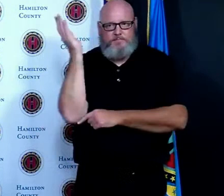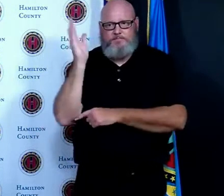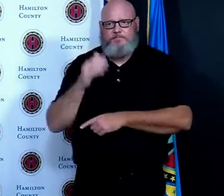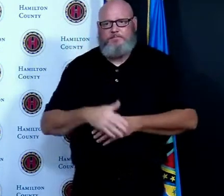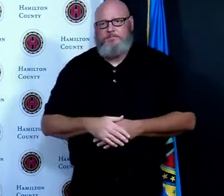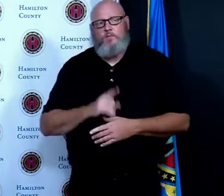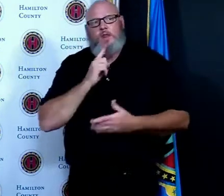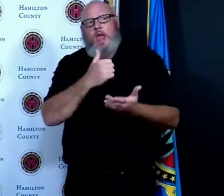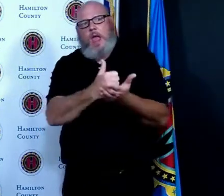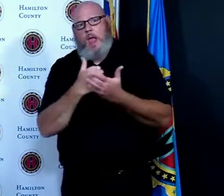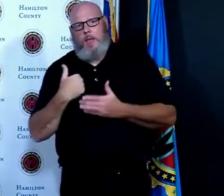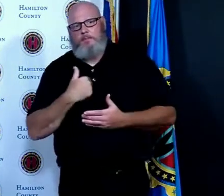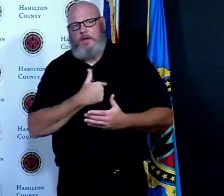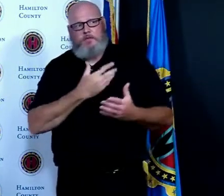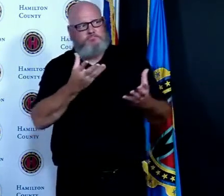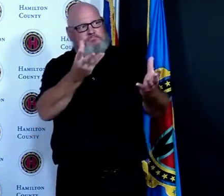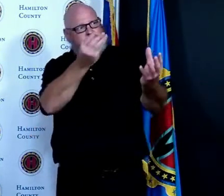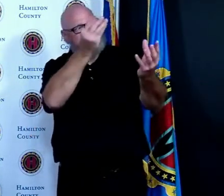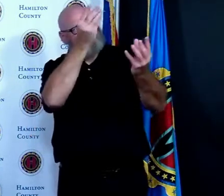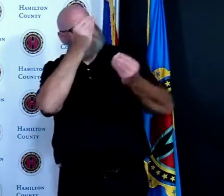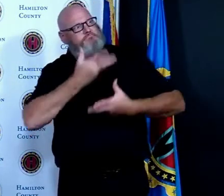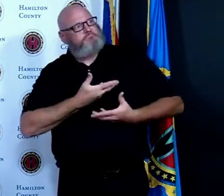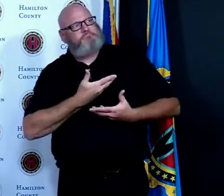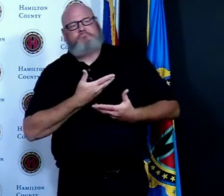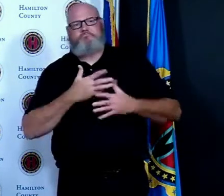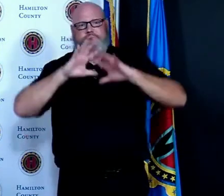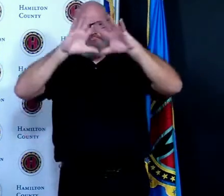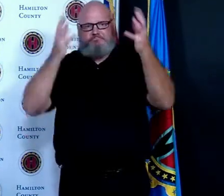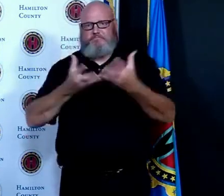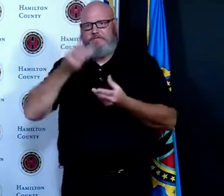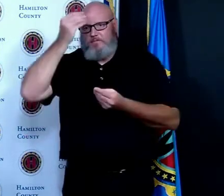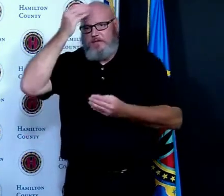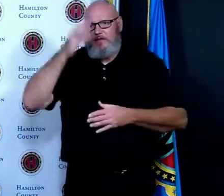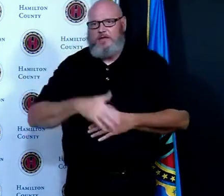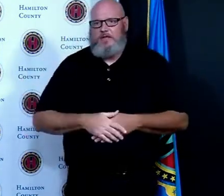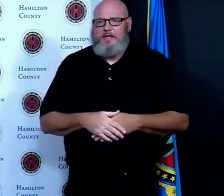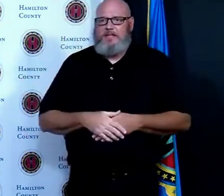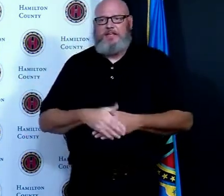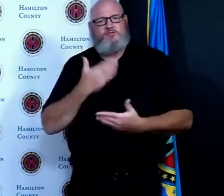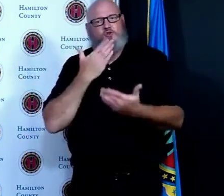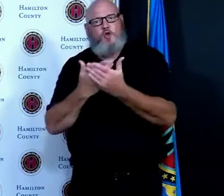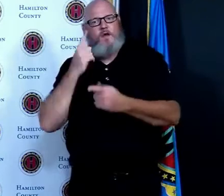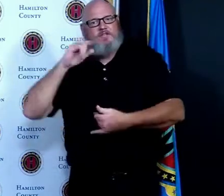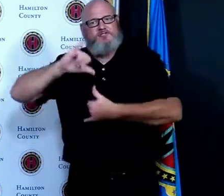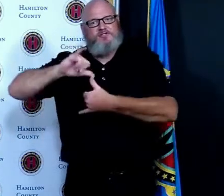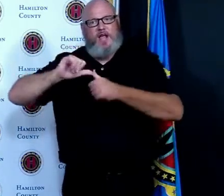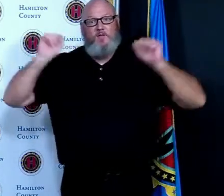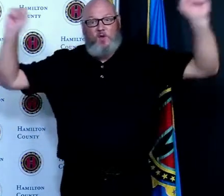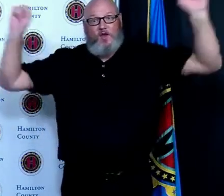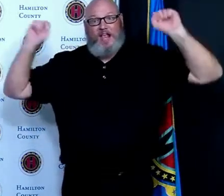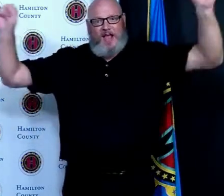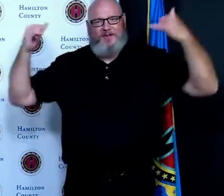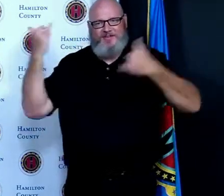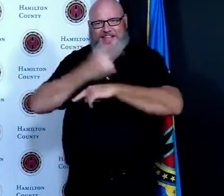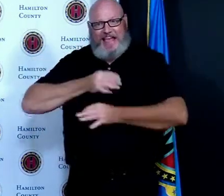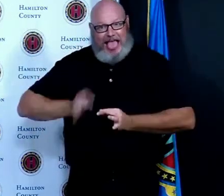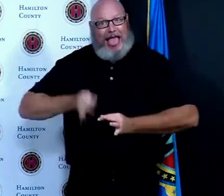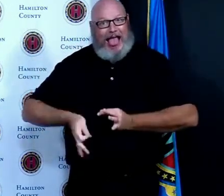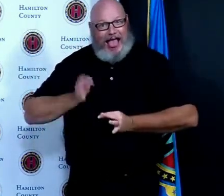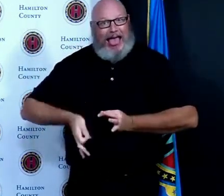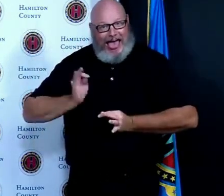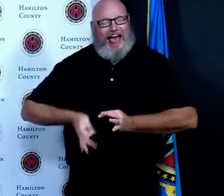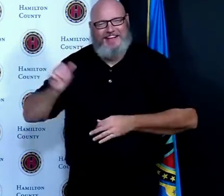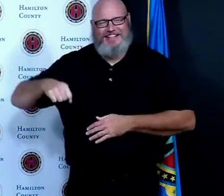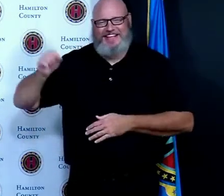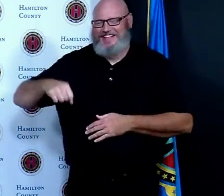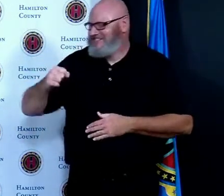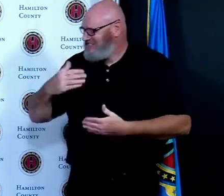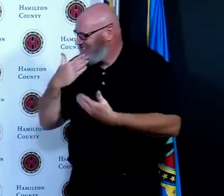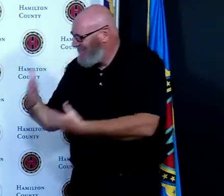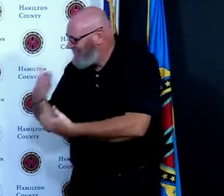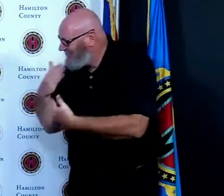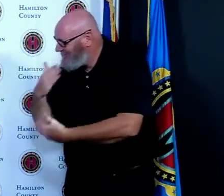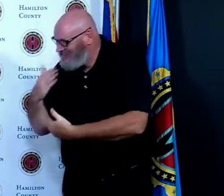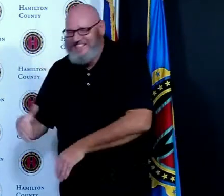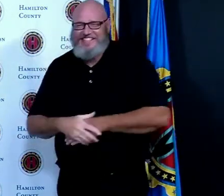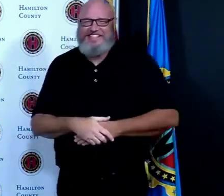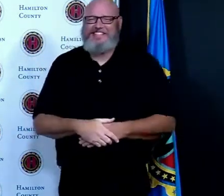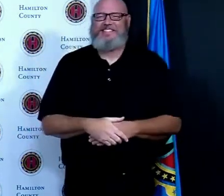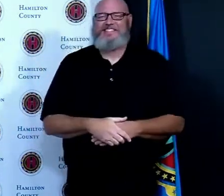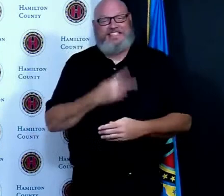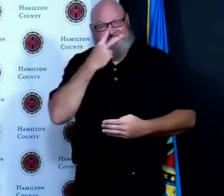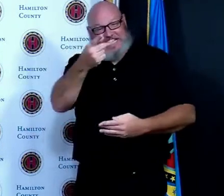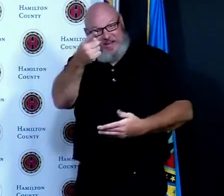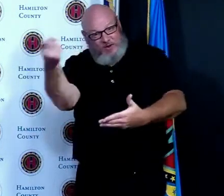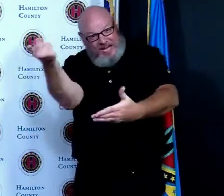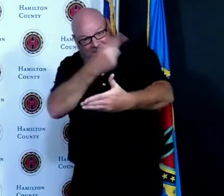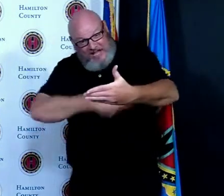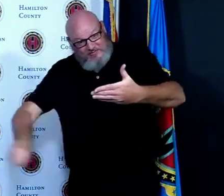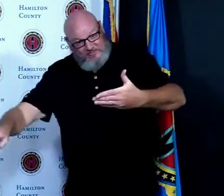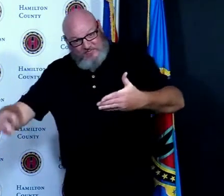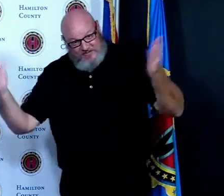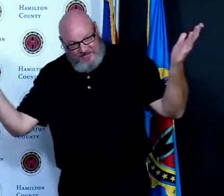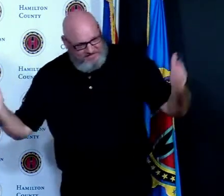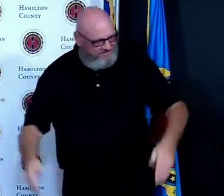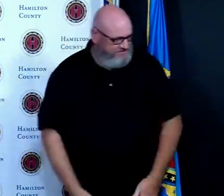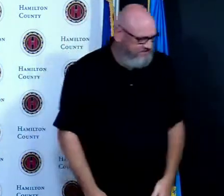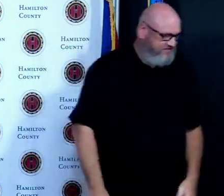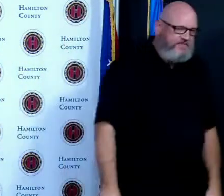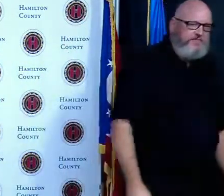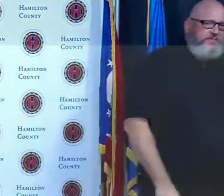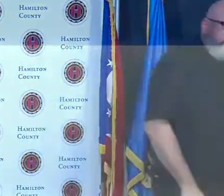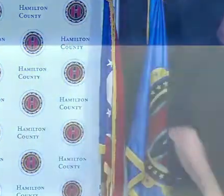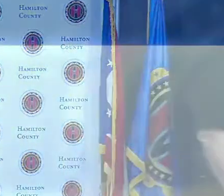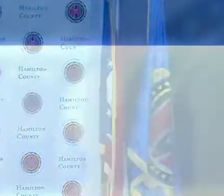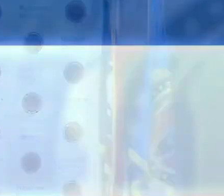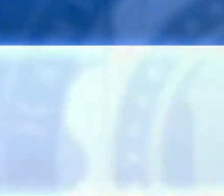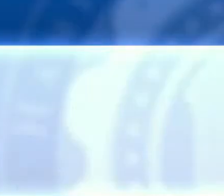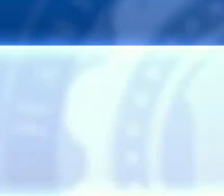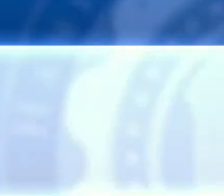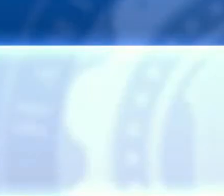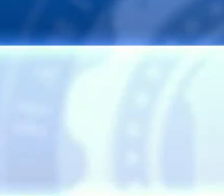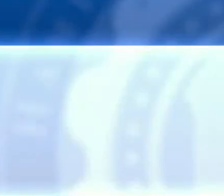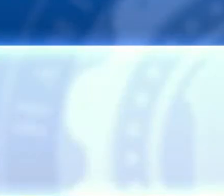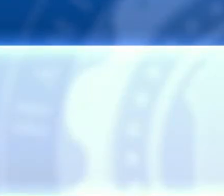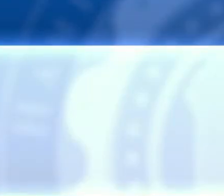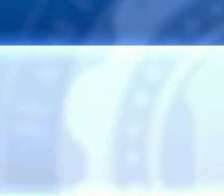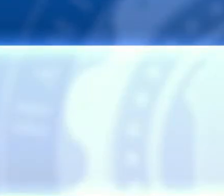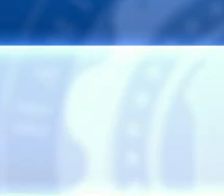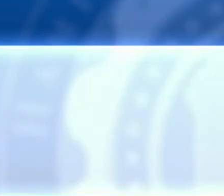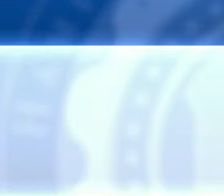we've given Jay a bit of a workout today so we're going to end now we'll see you next week